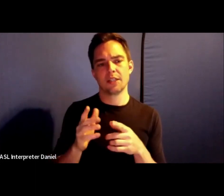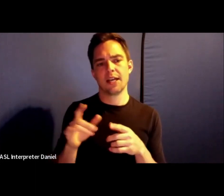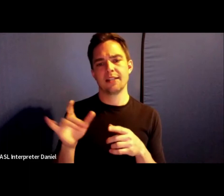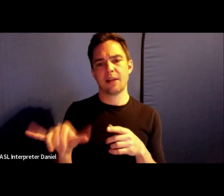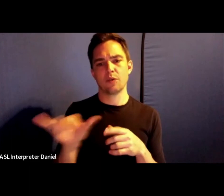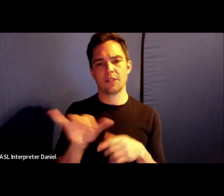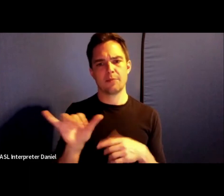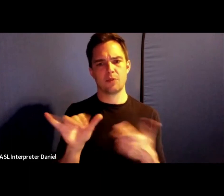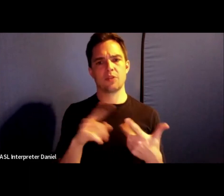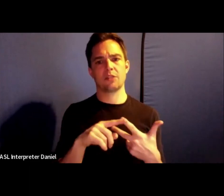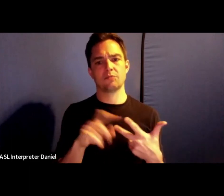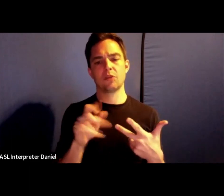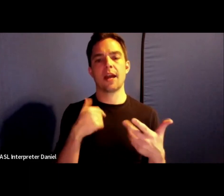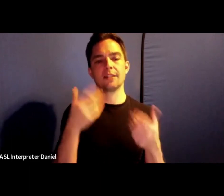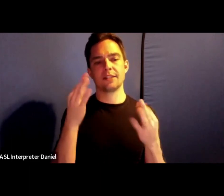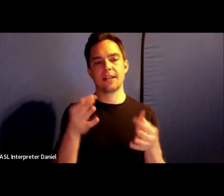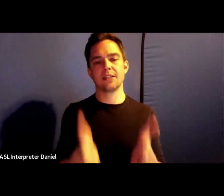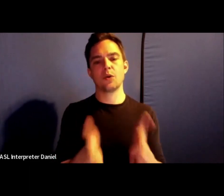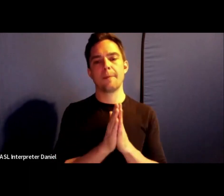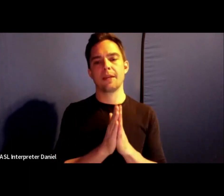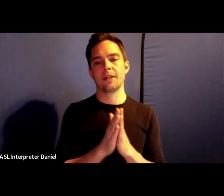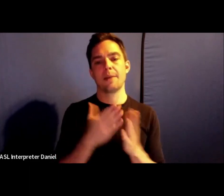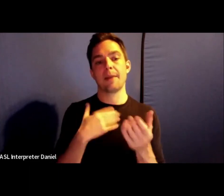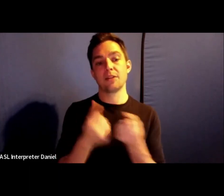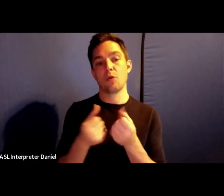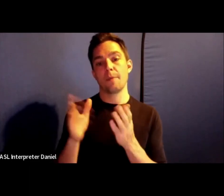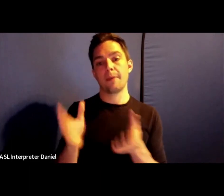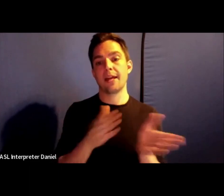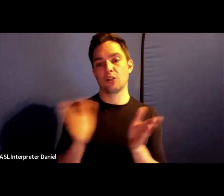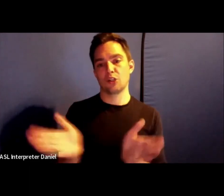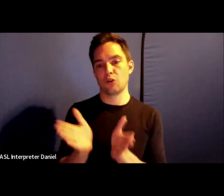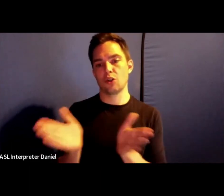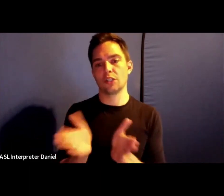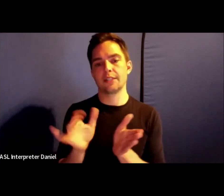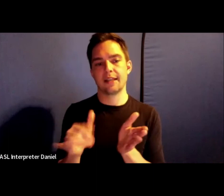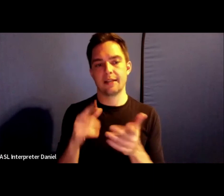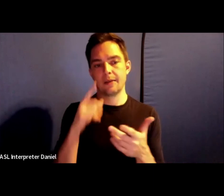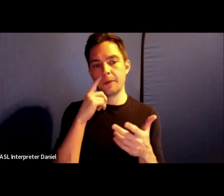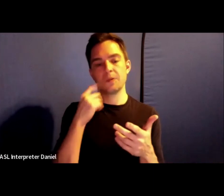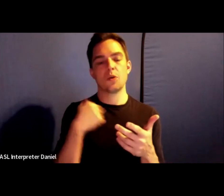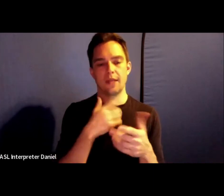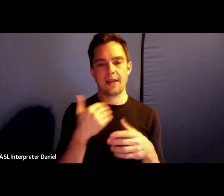decided to appeal it. I was encouraged by my support planner. And so we had to have an appeal. And in the midst of